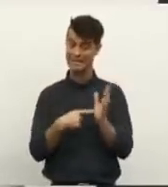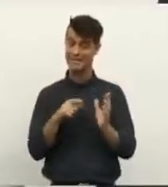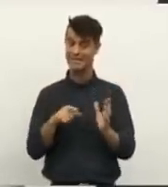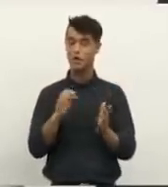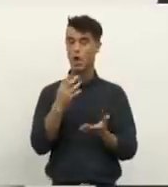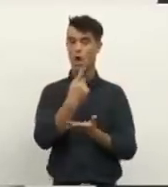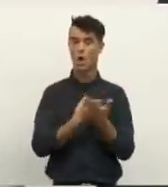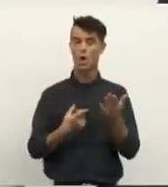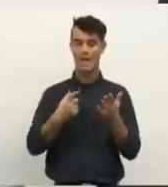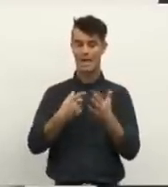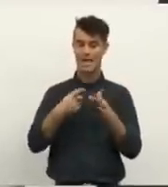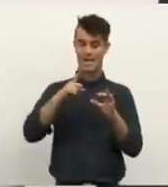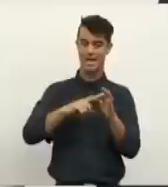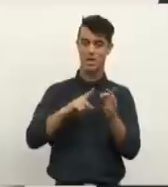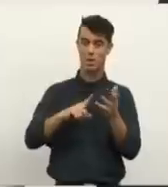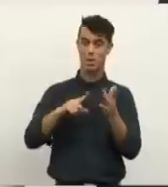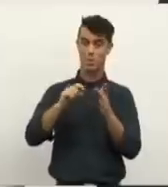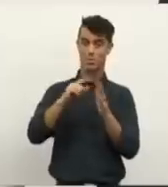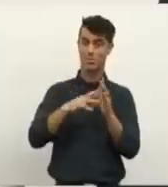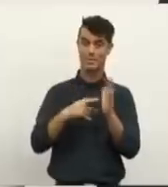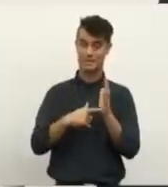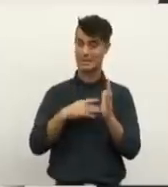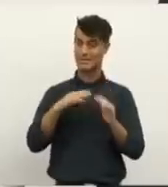it's not just the equipment that you need funding for.